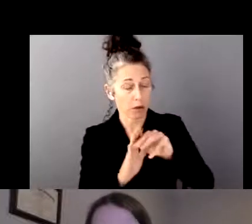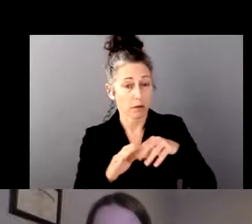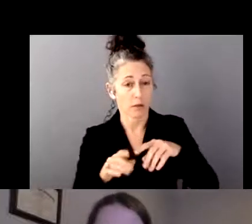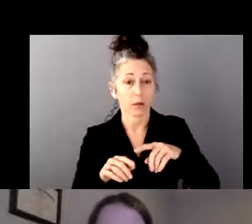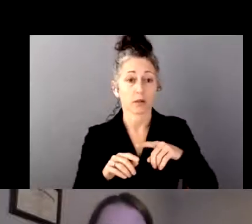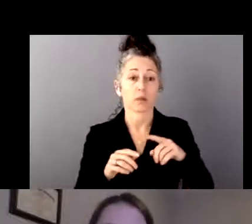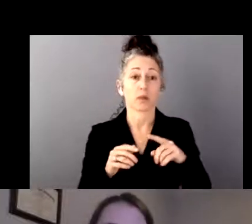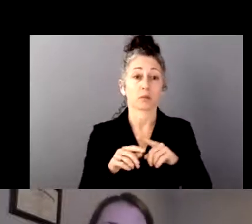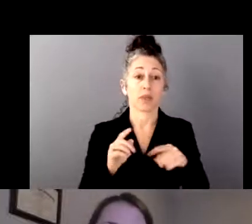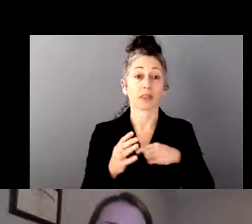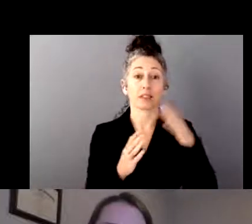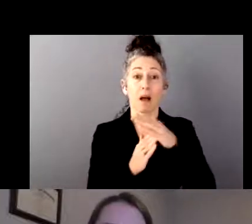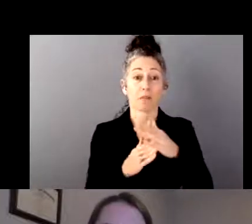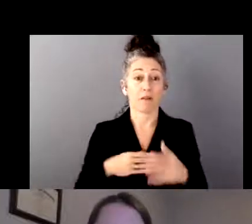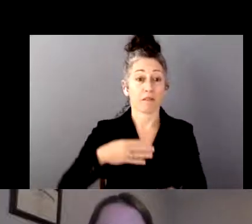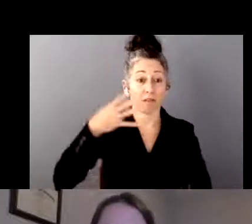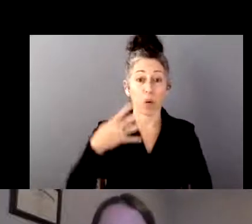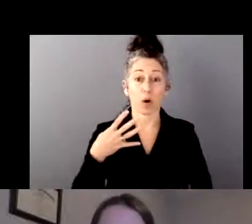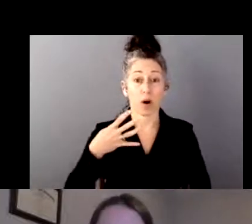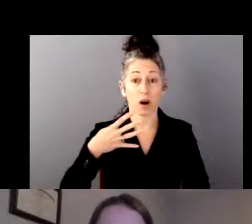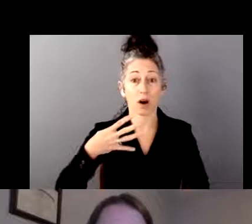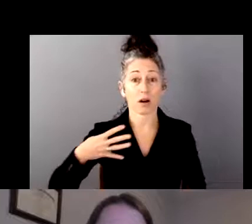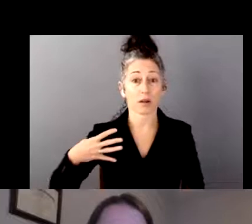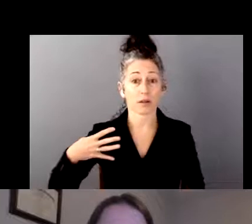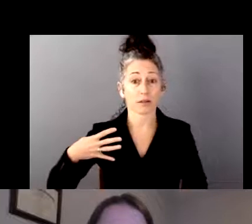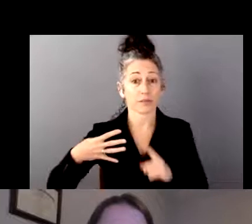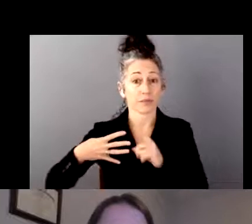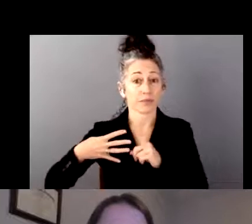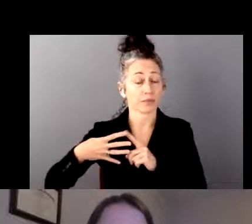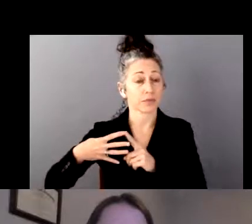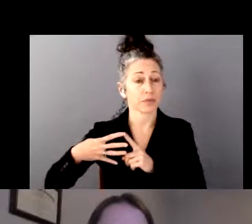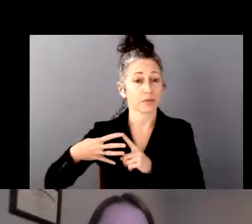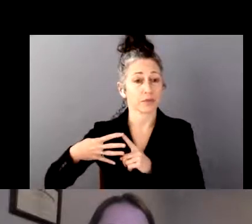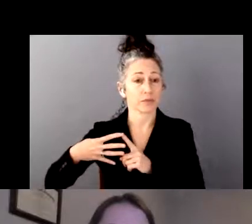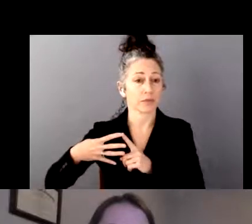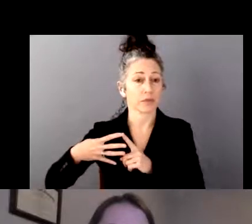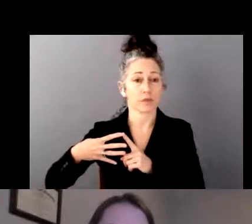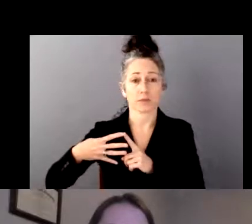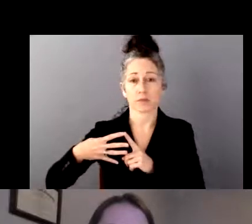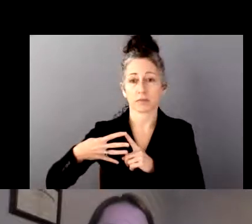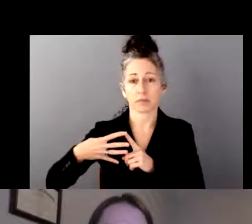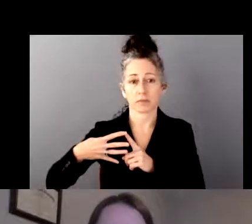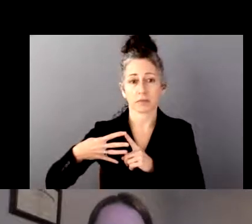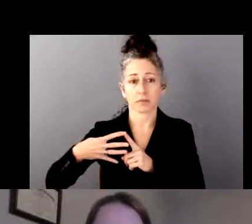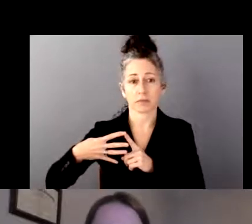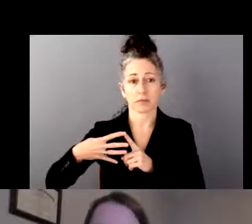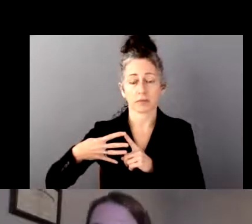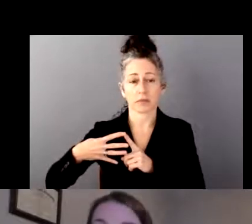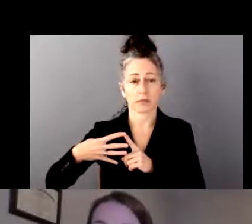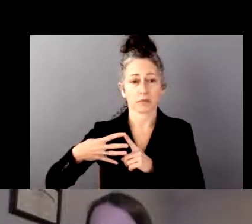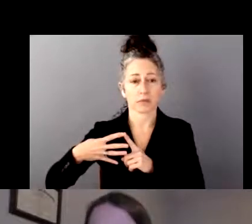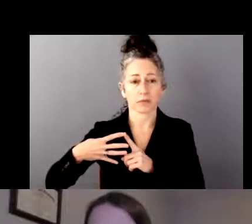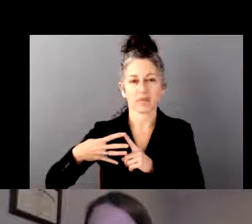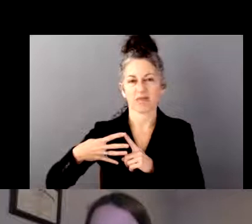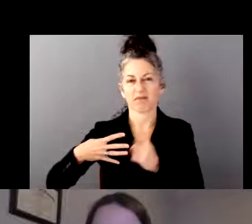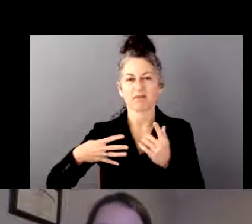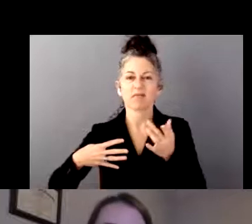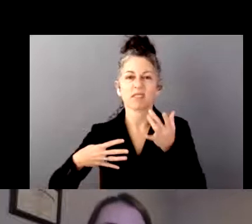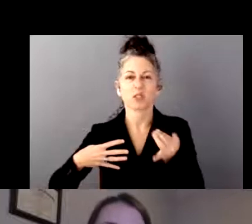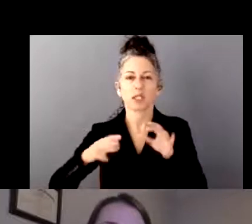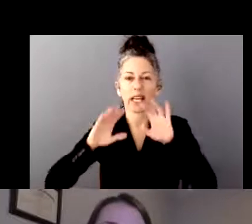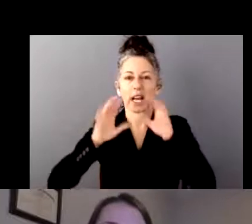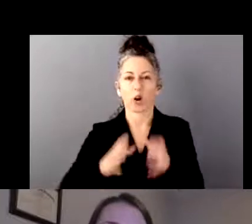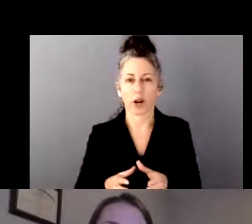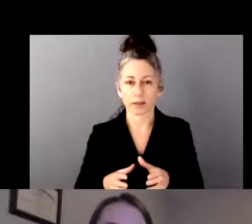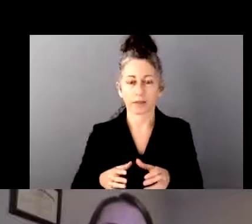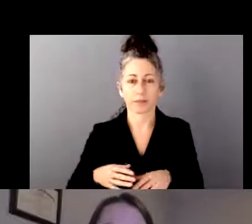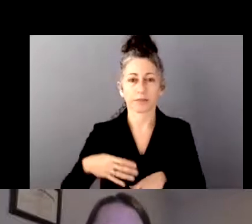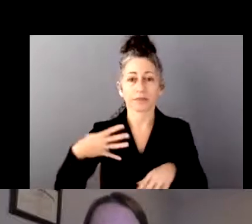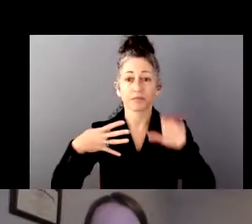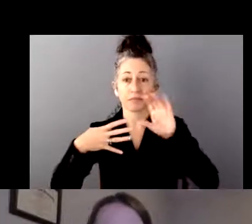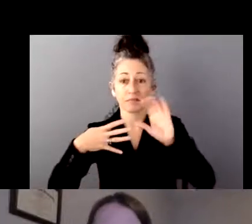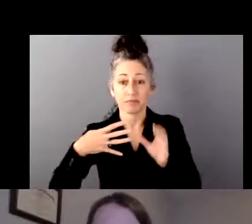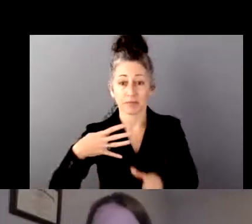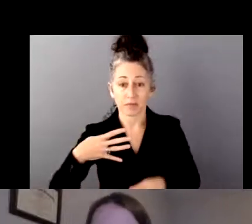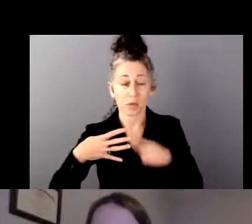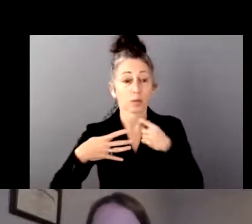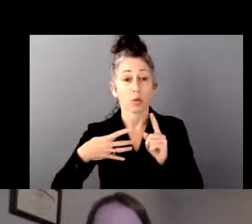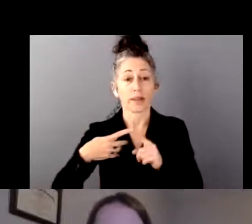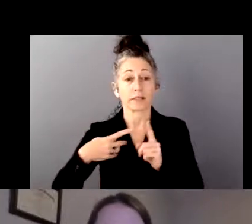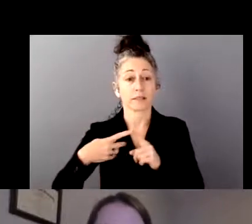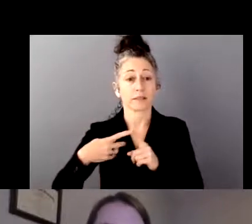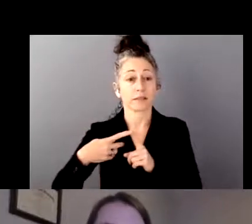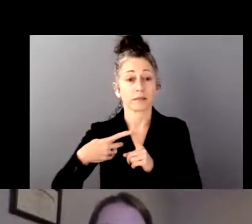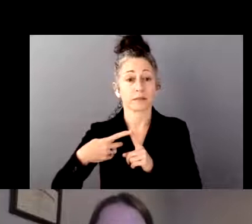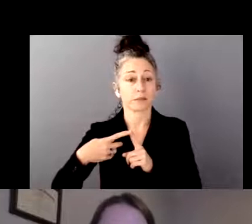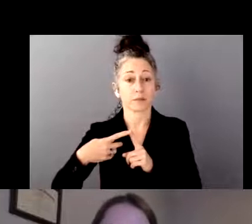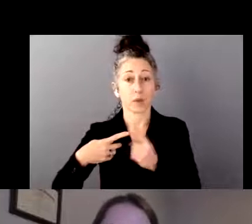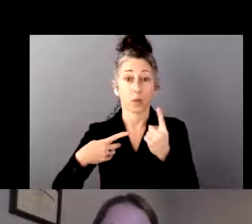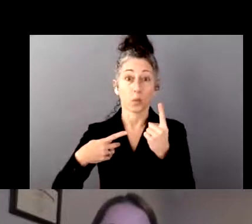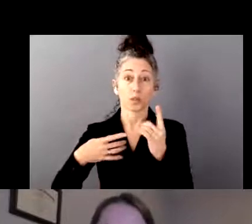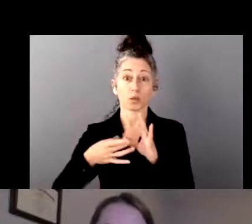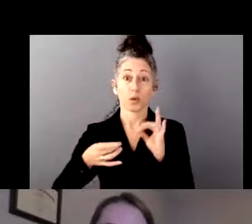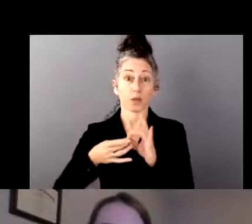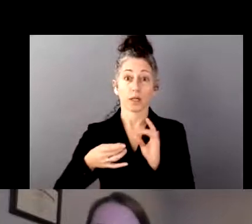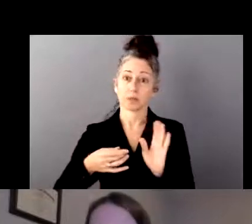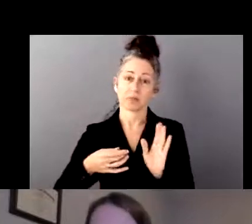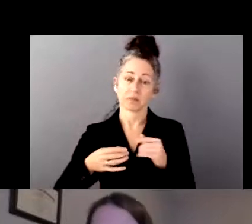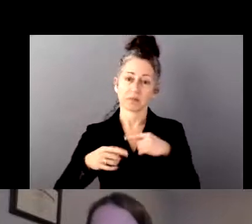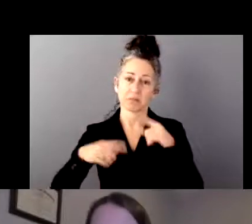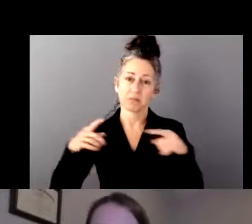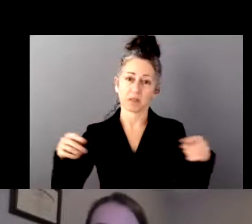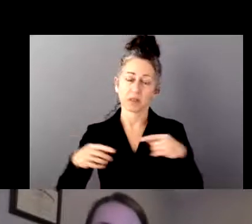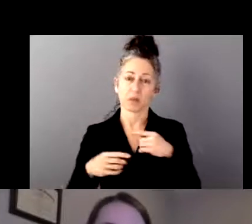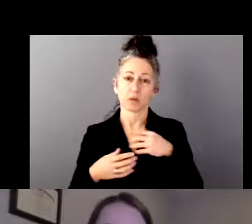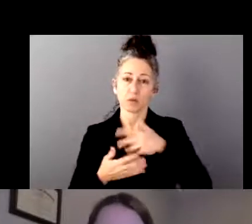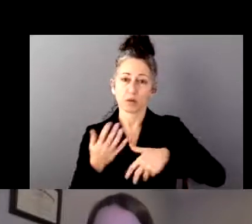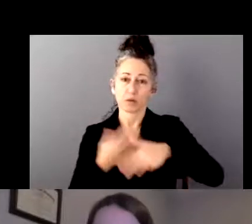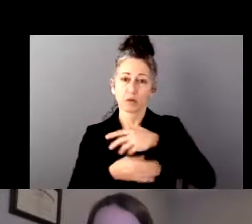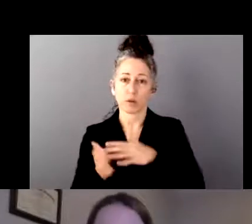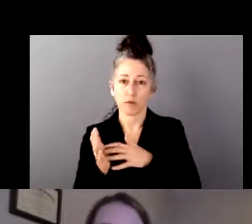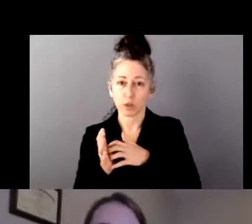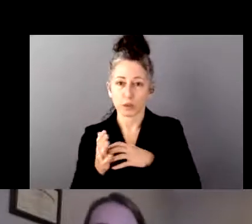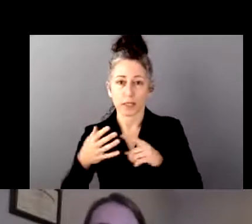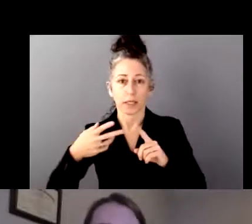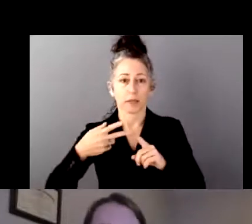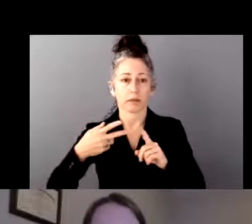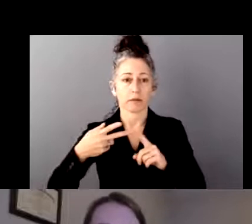of the line here. And you can see just right off the top of the page here that there's a variety of different kind of categories these fall into. This is not just a one, there's not just one story here. So, we have variables related to social vulnerability. Variables related